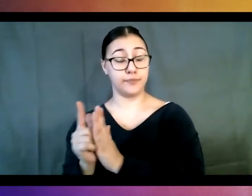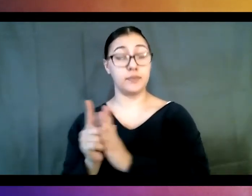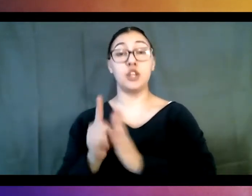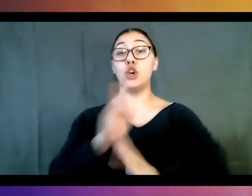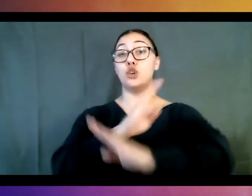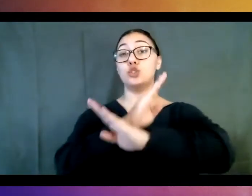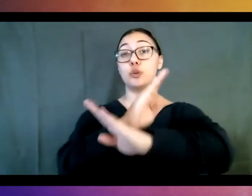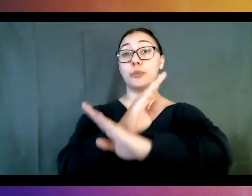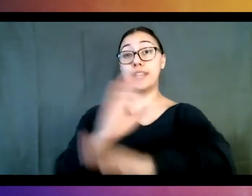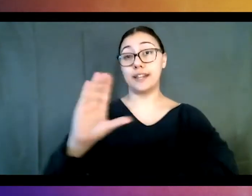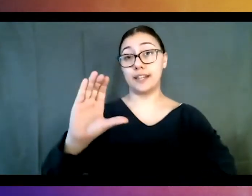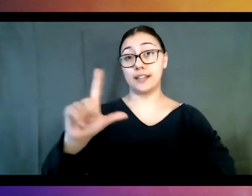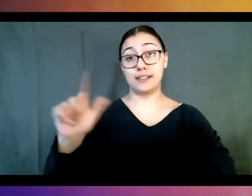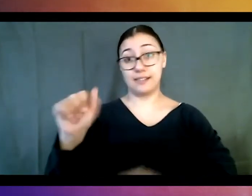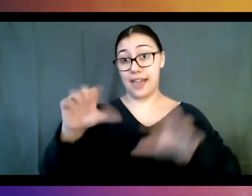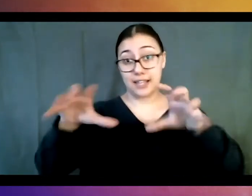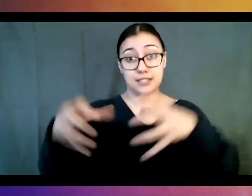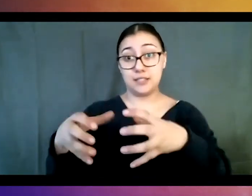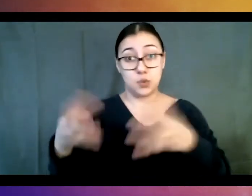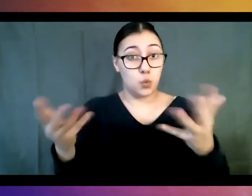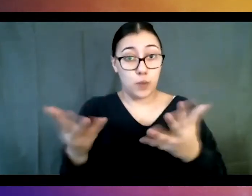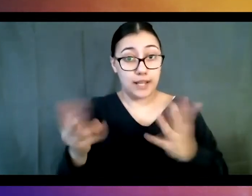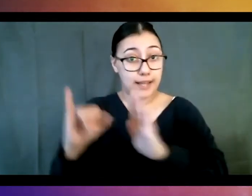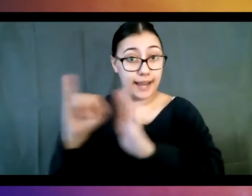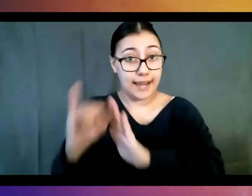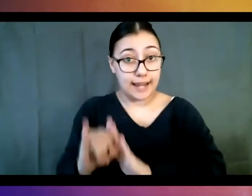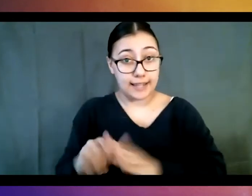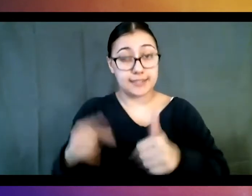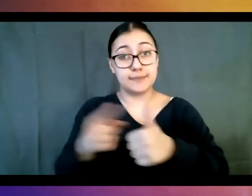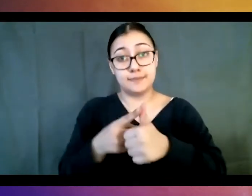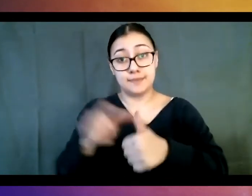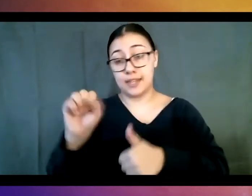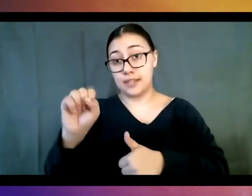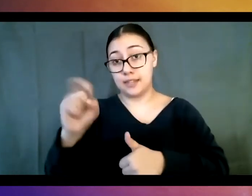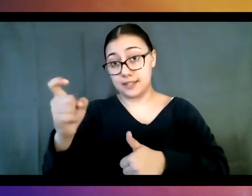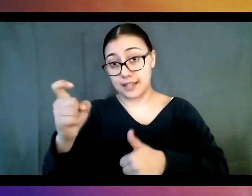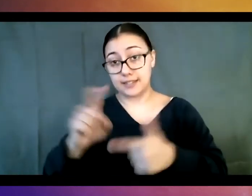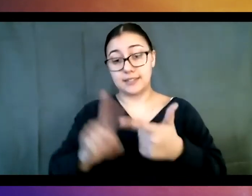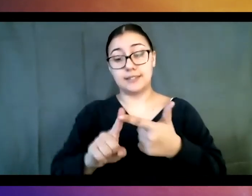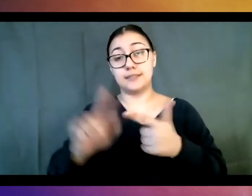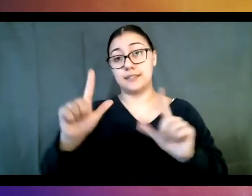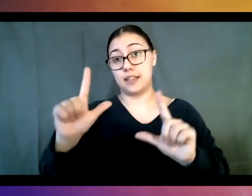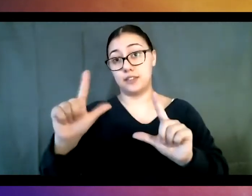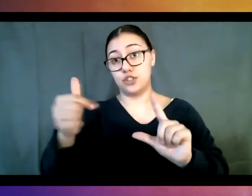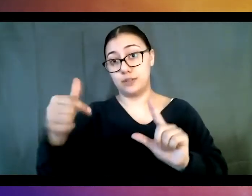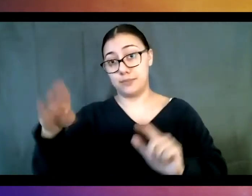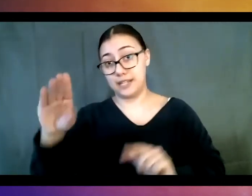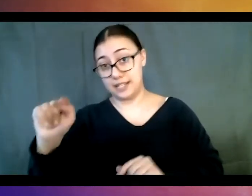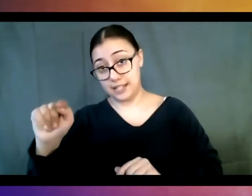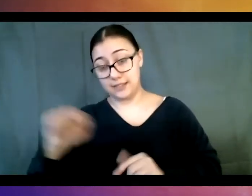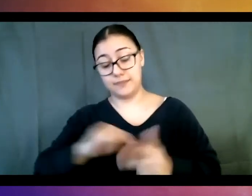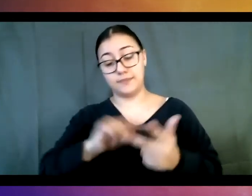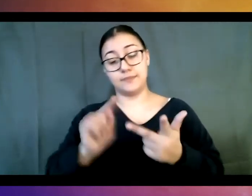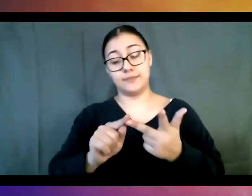are the following: sex, sexual orientation, race or color,